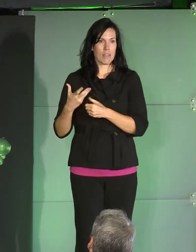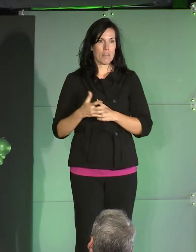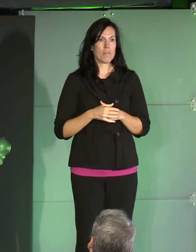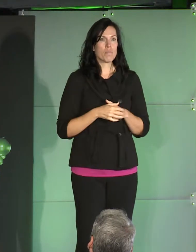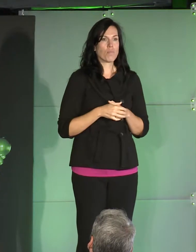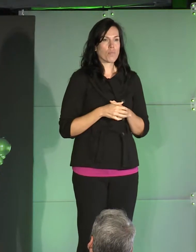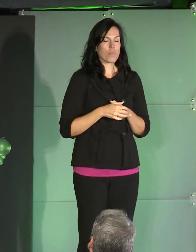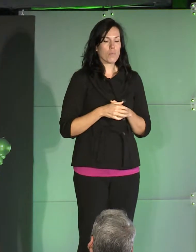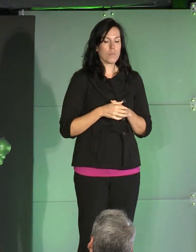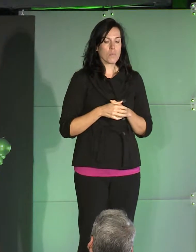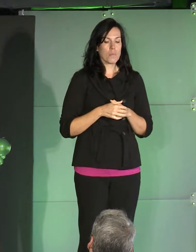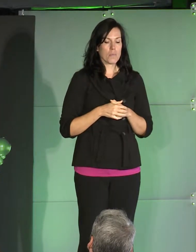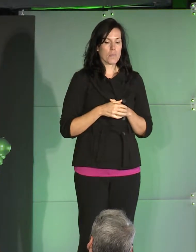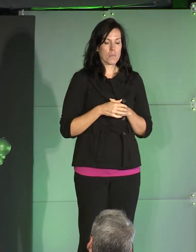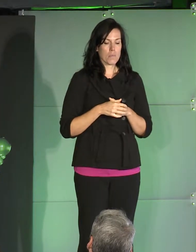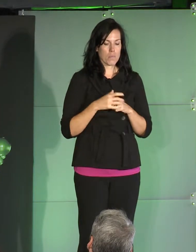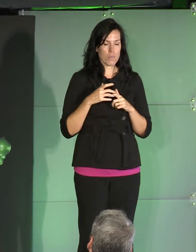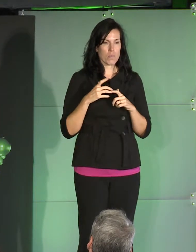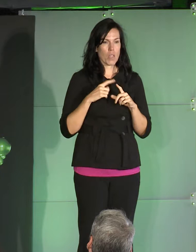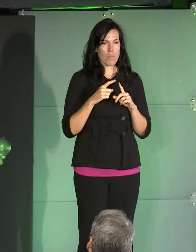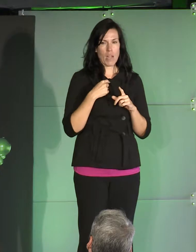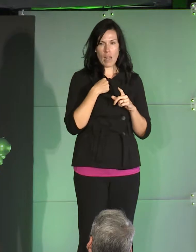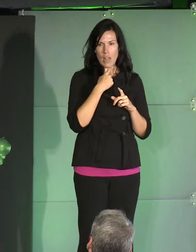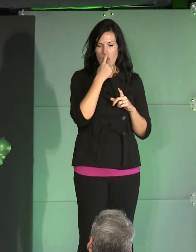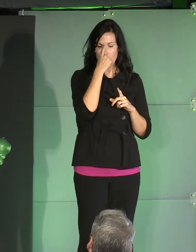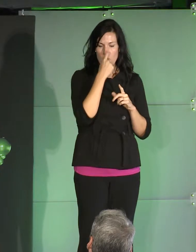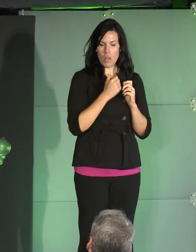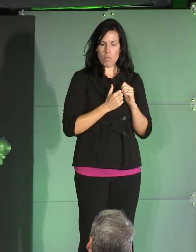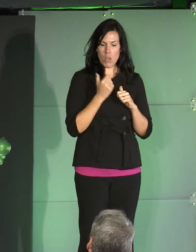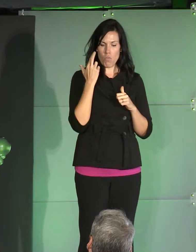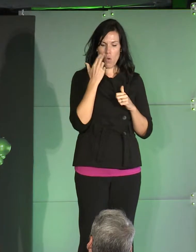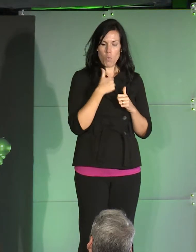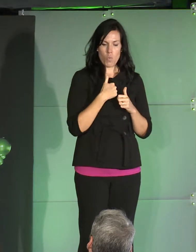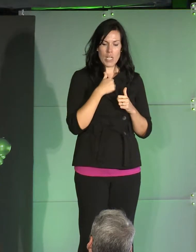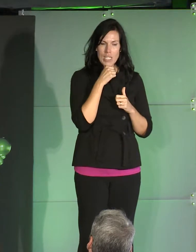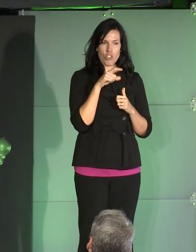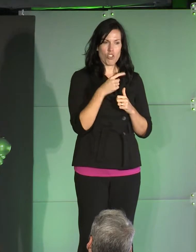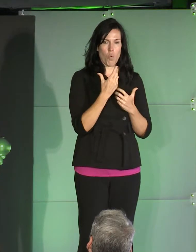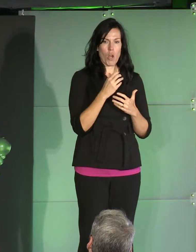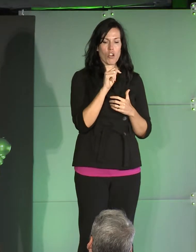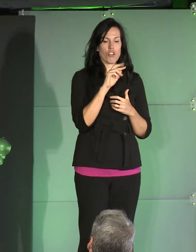But I think rather than-- I think the main reason why we didn't want to just treat the water is we've seen a lot of foreign technology